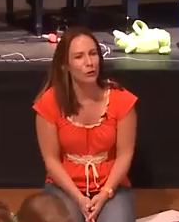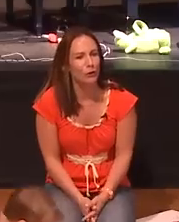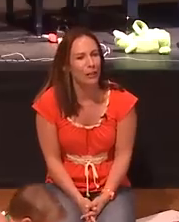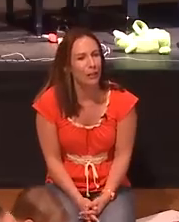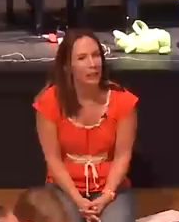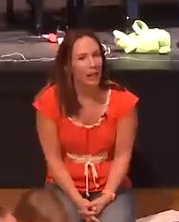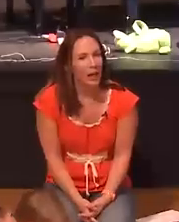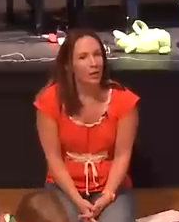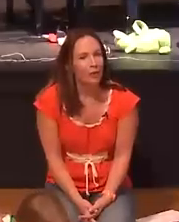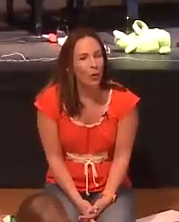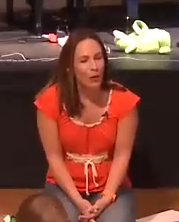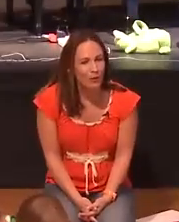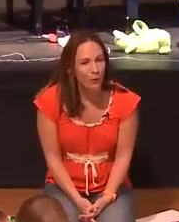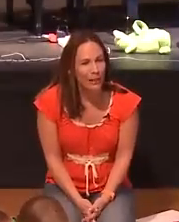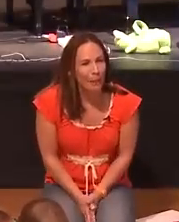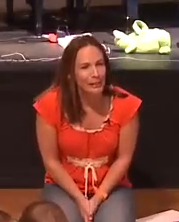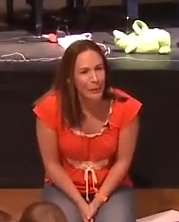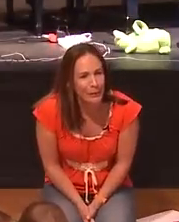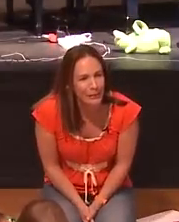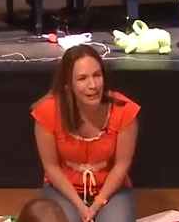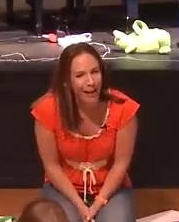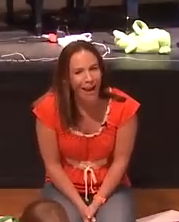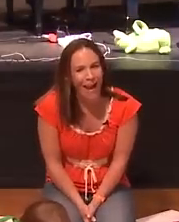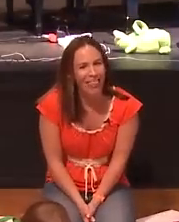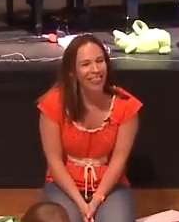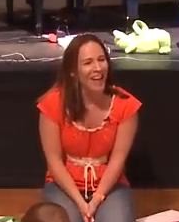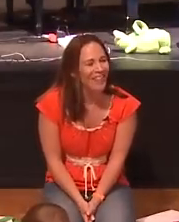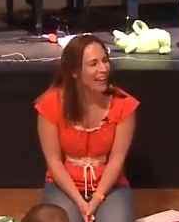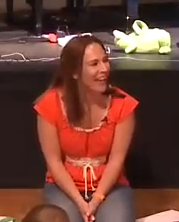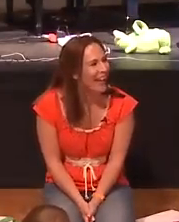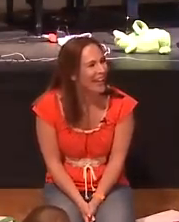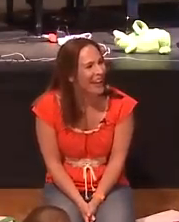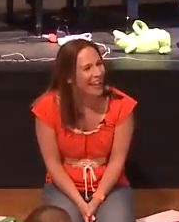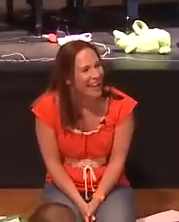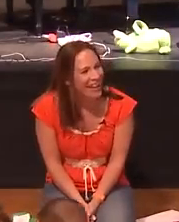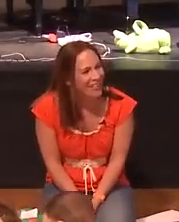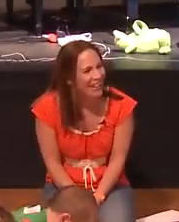Okay, Andrew? You're 448 months old? I love it! I love it!